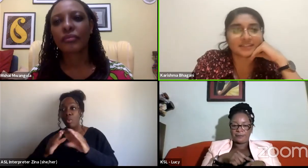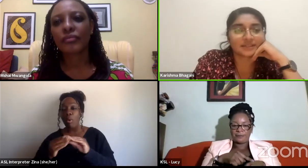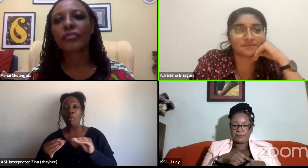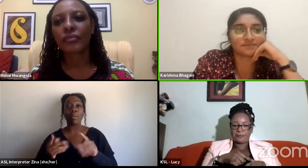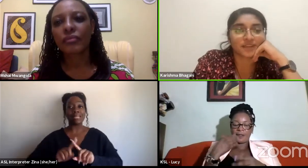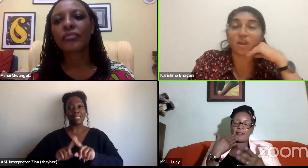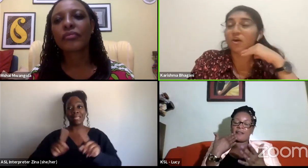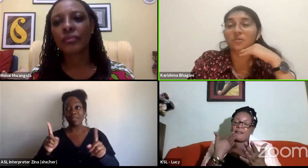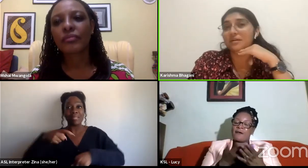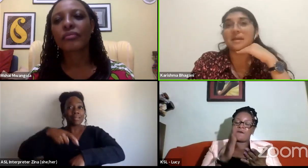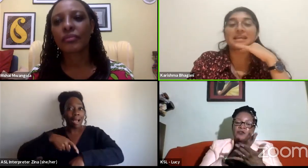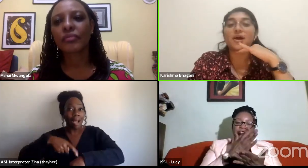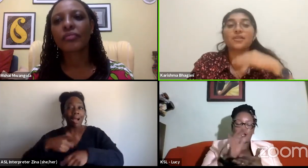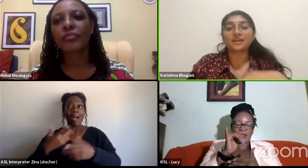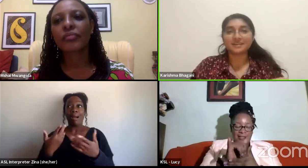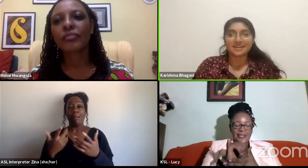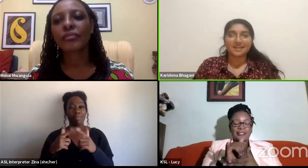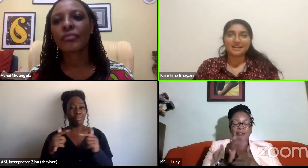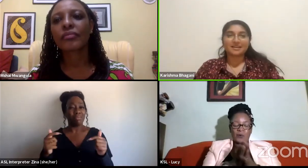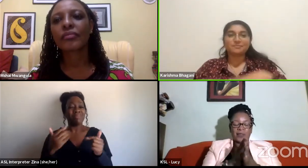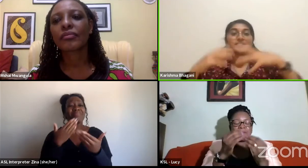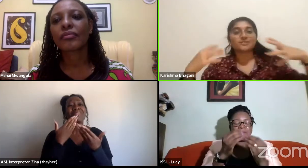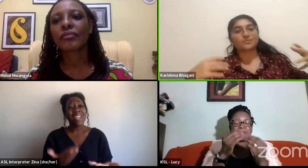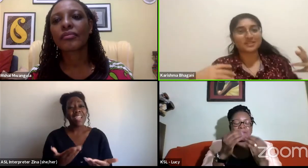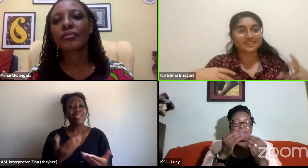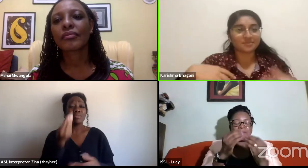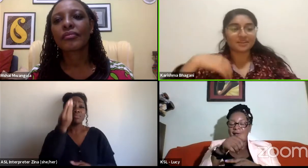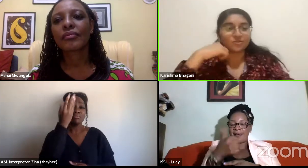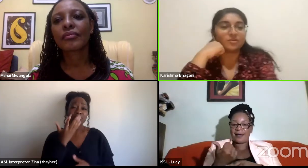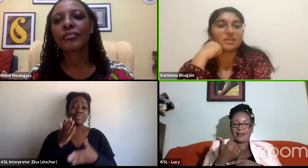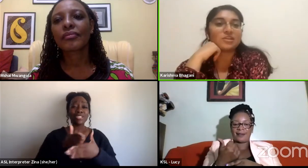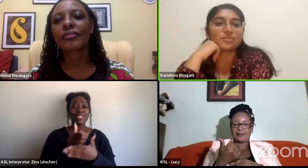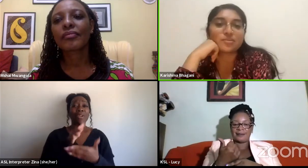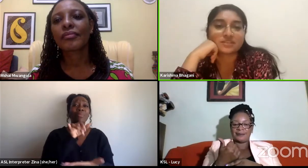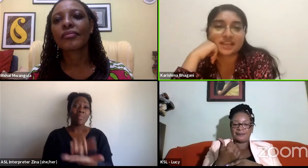along with many other pieces of wisdom in your process--